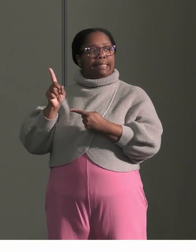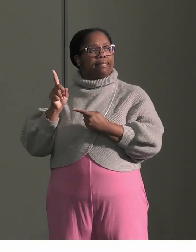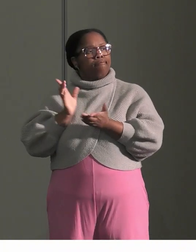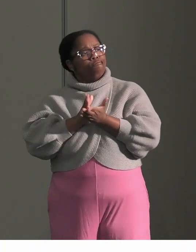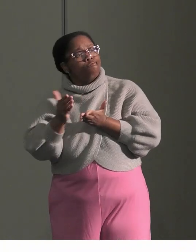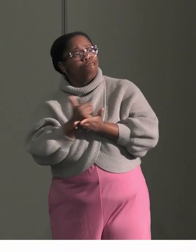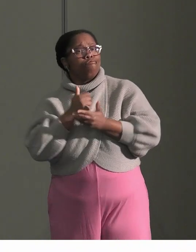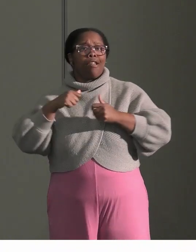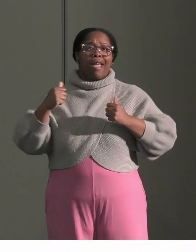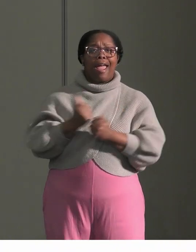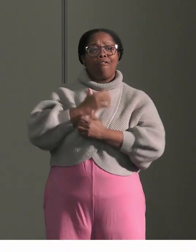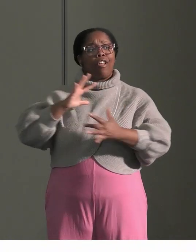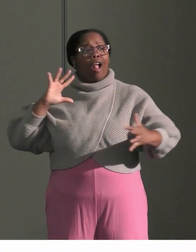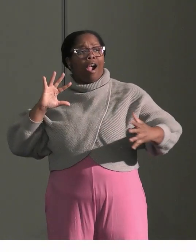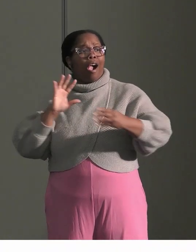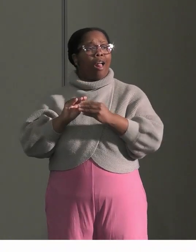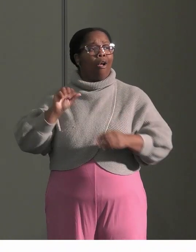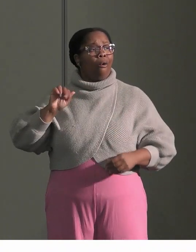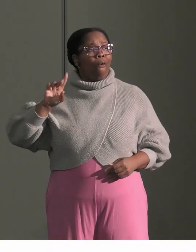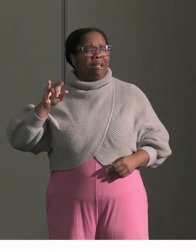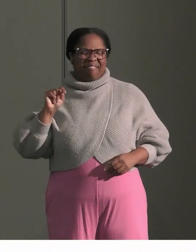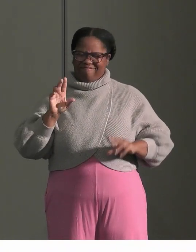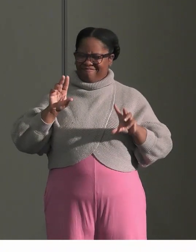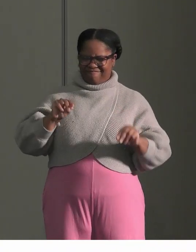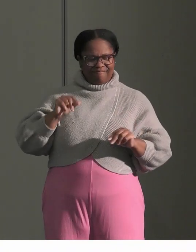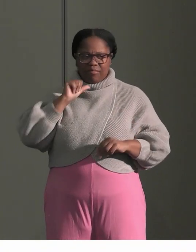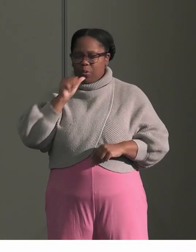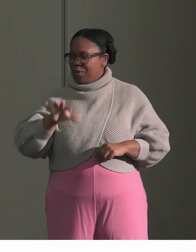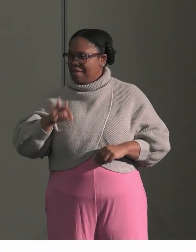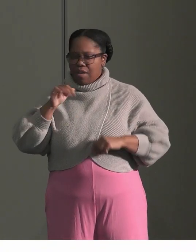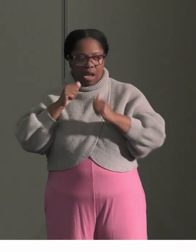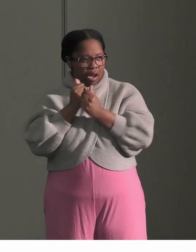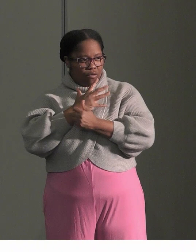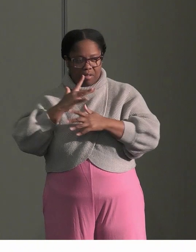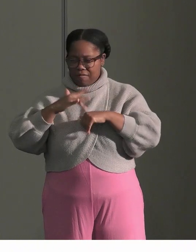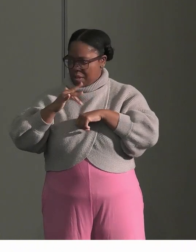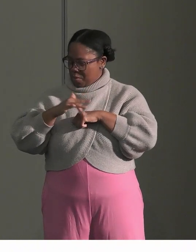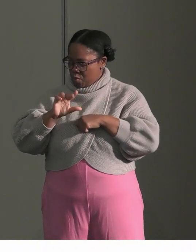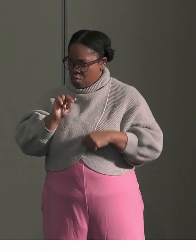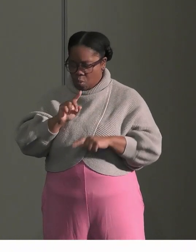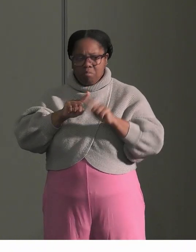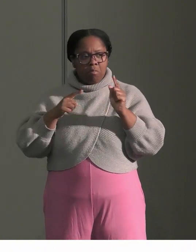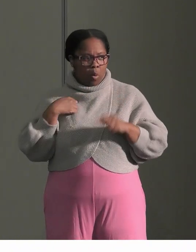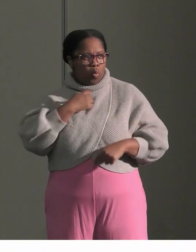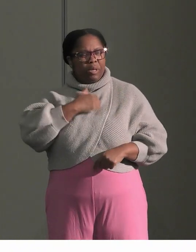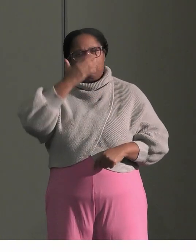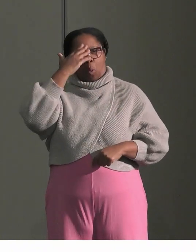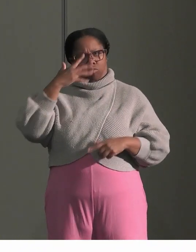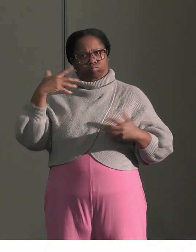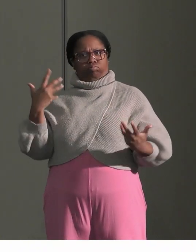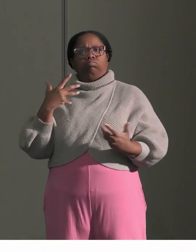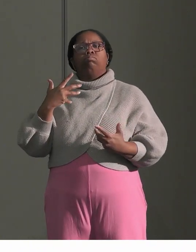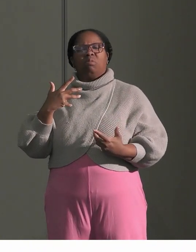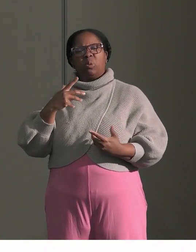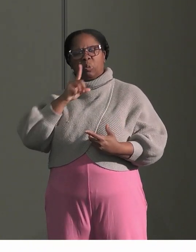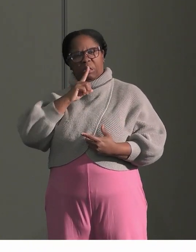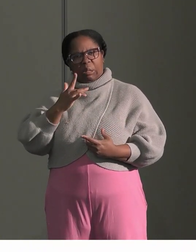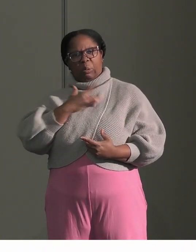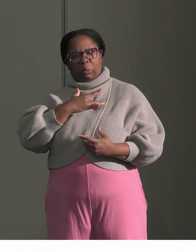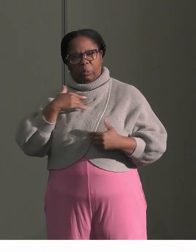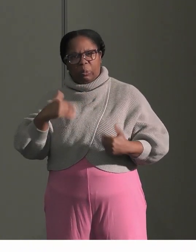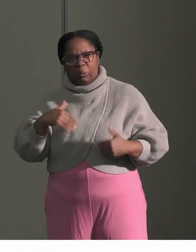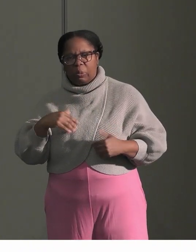an audit we didn't find every finding there is. We know what is painful and what stopped people